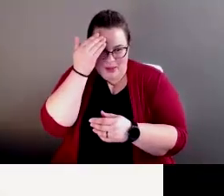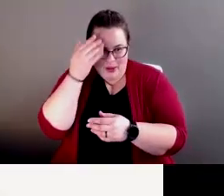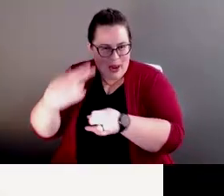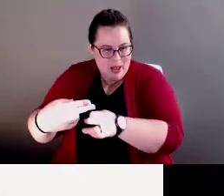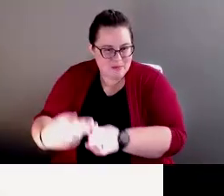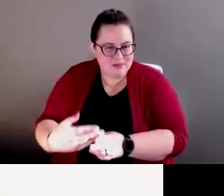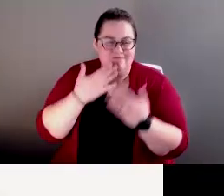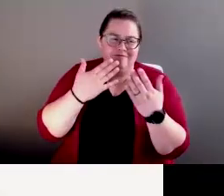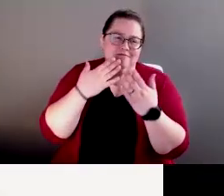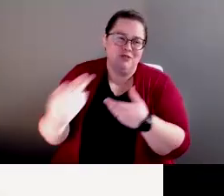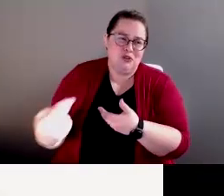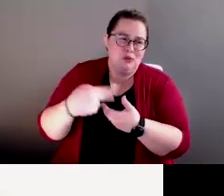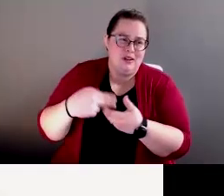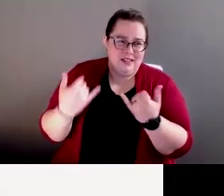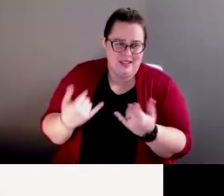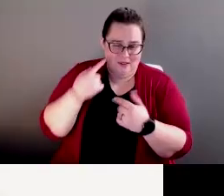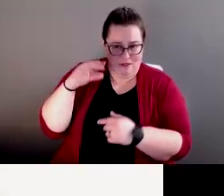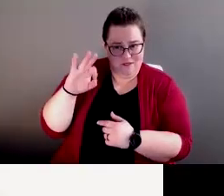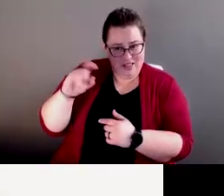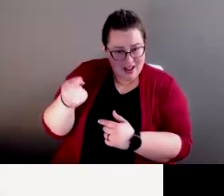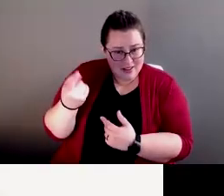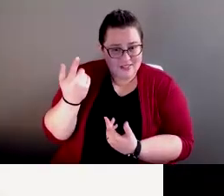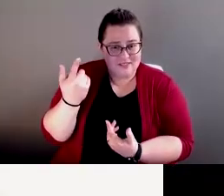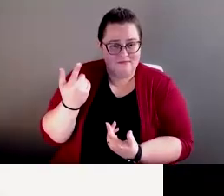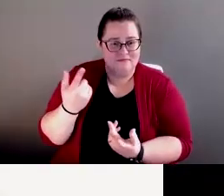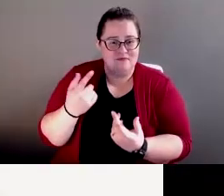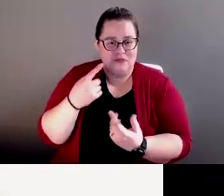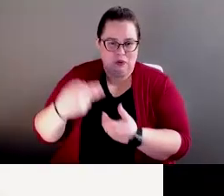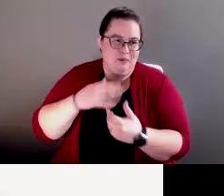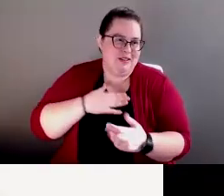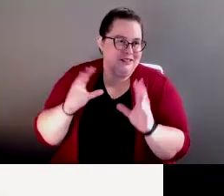For flex. And in my session here, today's session